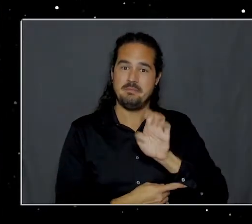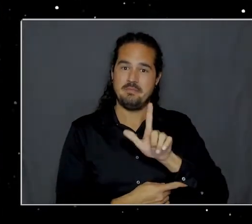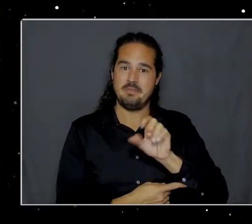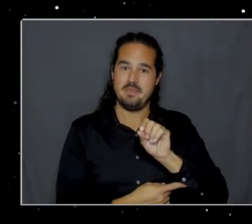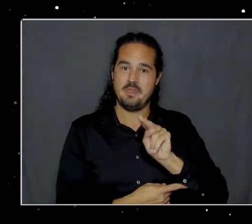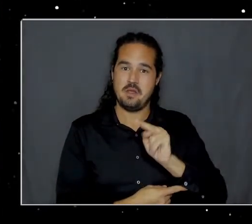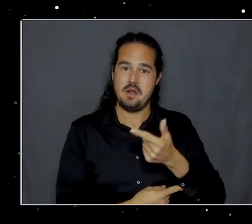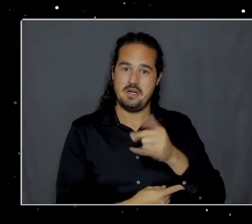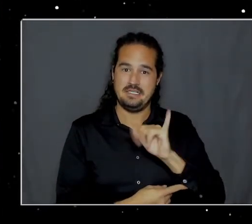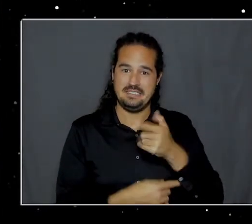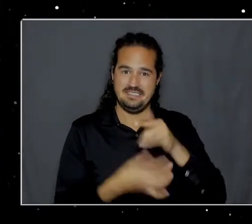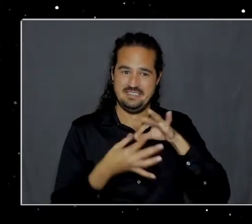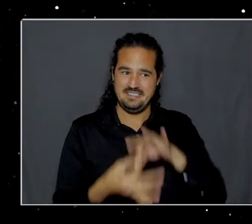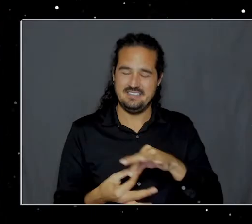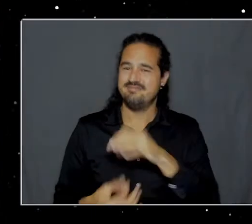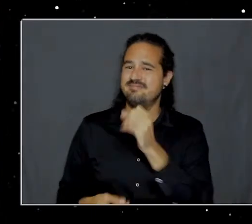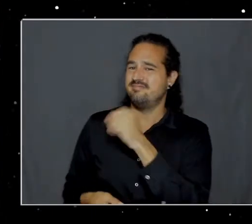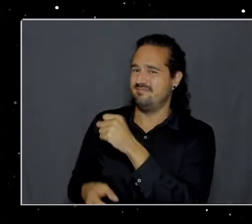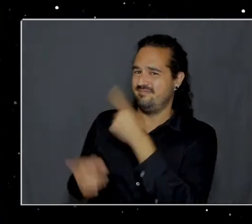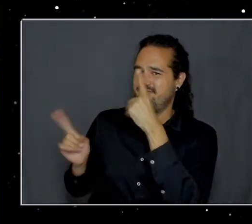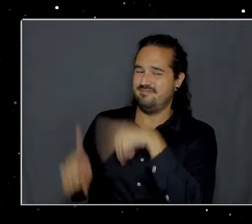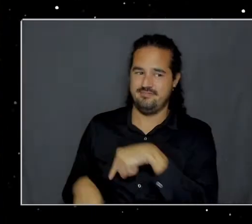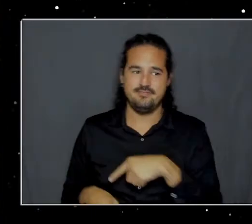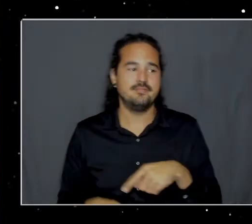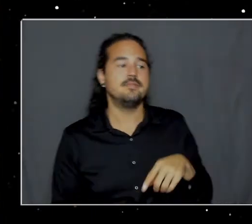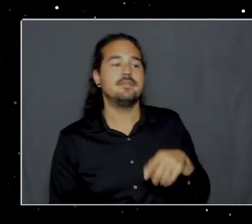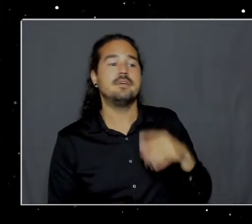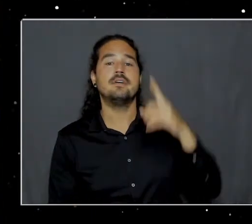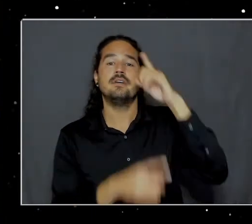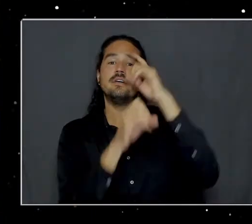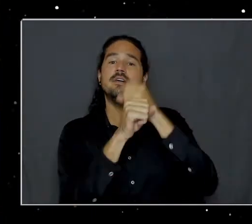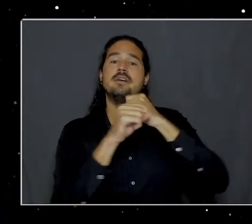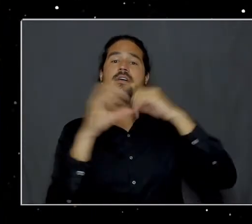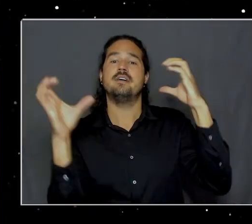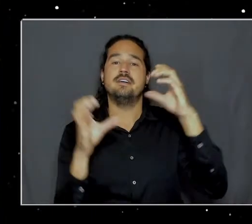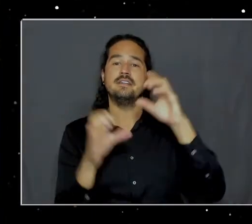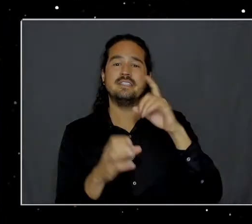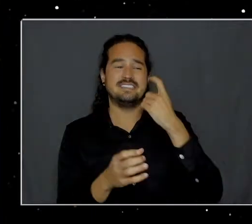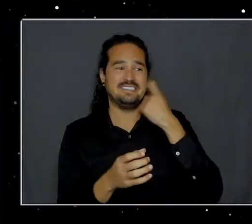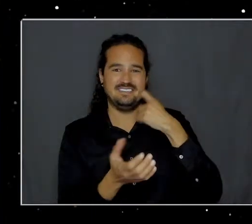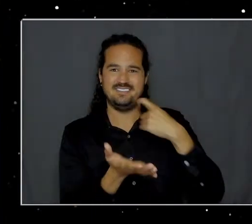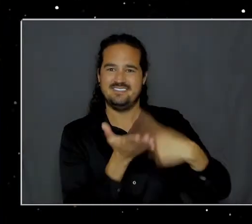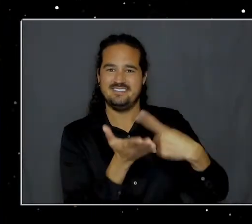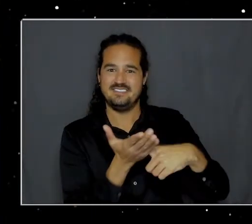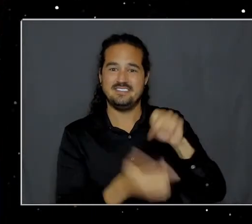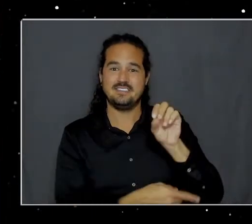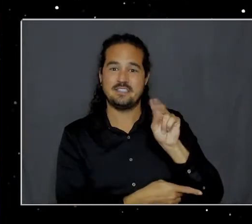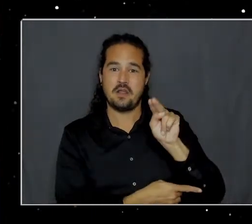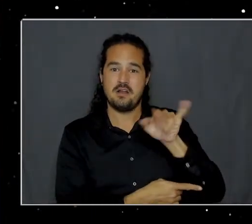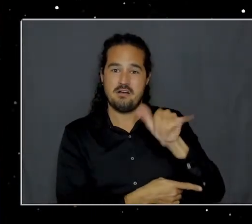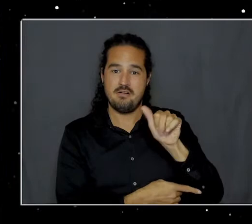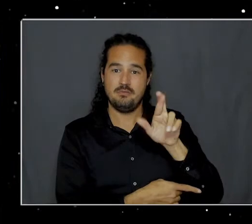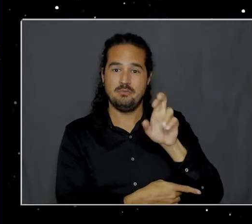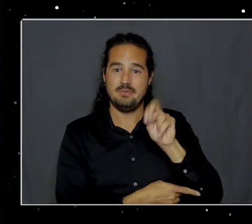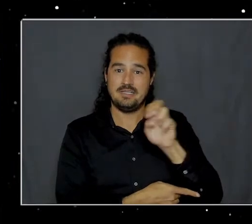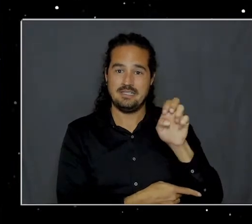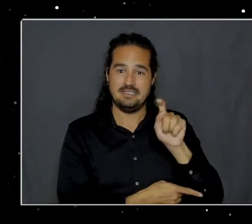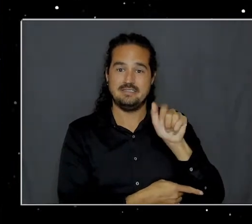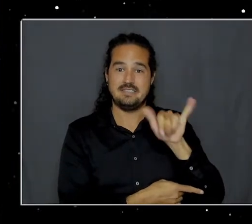ABOUT BELONGING. JEANNIE YANDEL: YEAH. AND THAT IDEA THAT SONYA RENEE TAYLOR WAS TALKING ABOUT THAT BELONGING DOES NOT MEAN